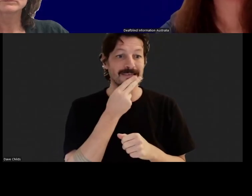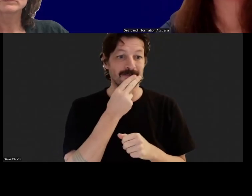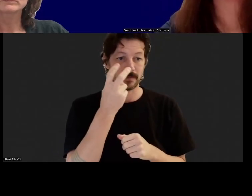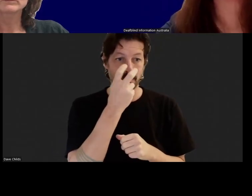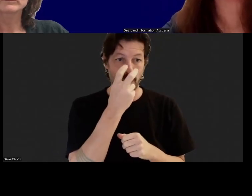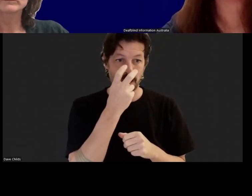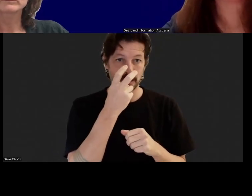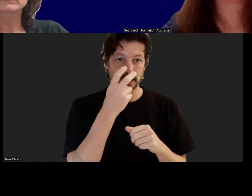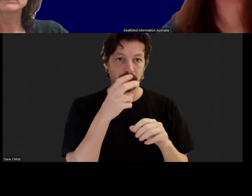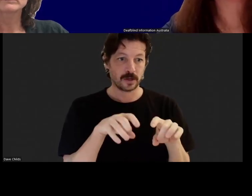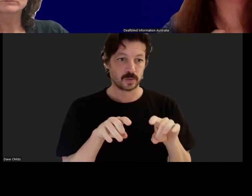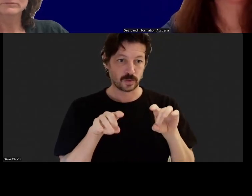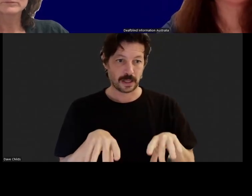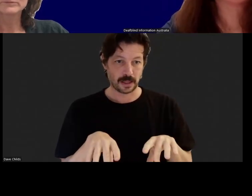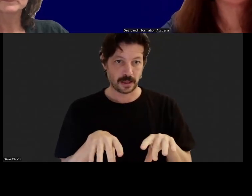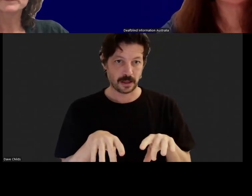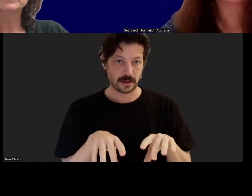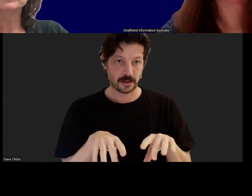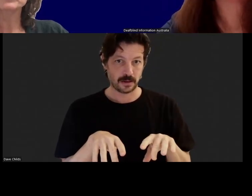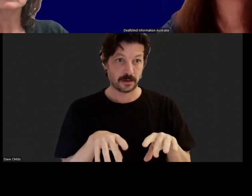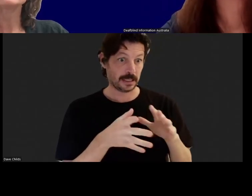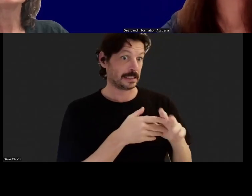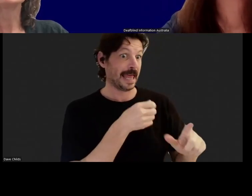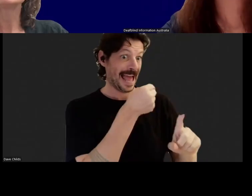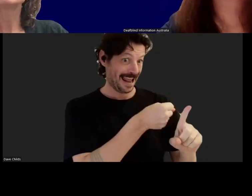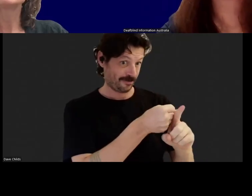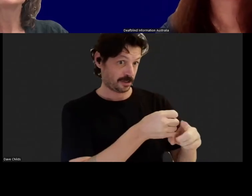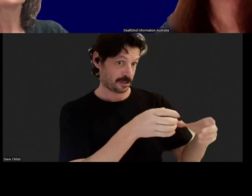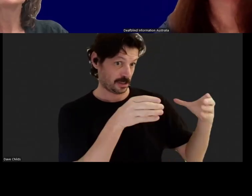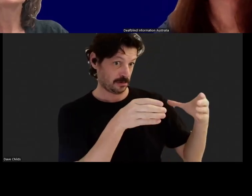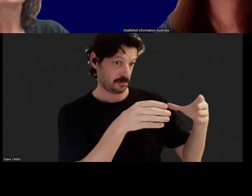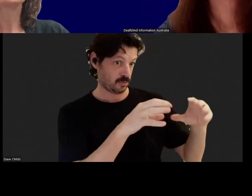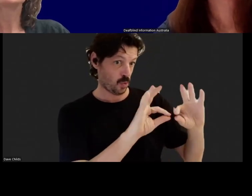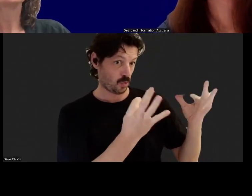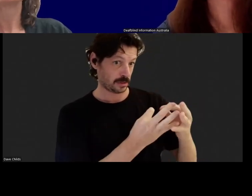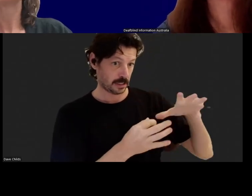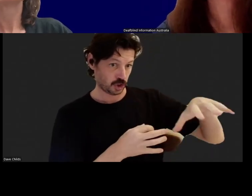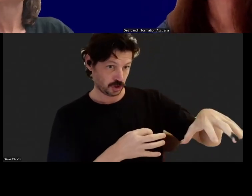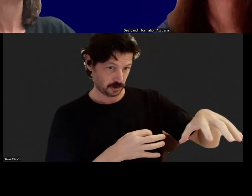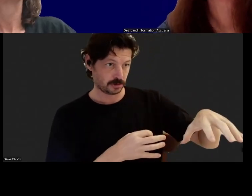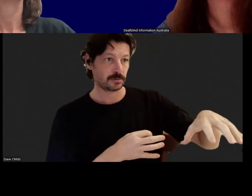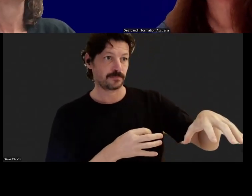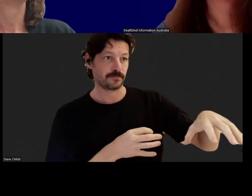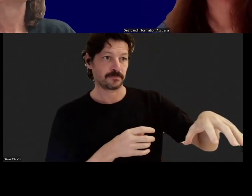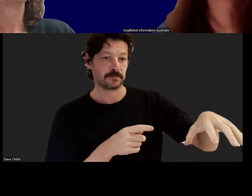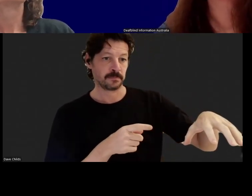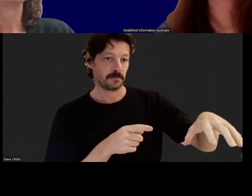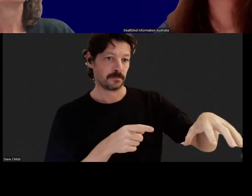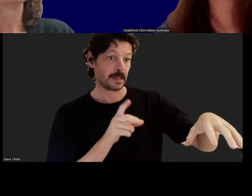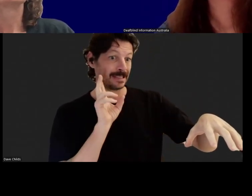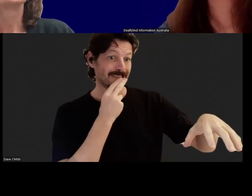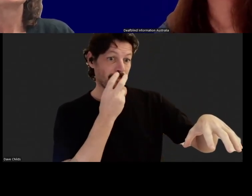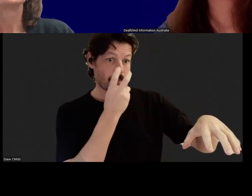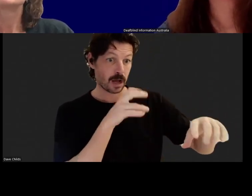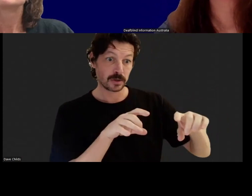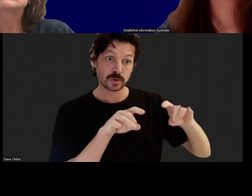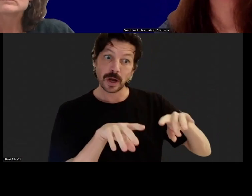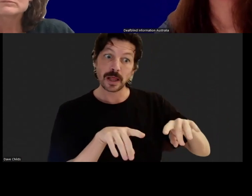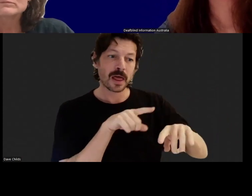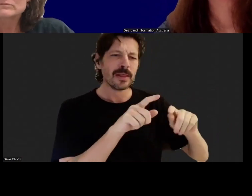so the advocacy body for people with deafblindness in Australia, offer orthoptic, audiology or